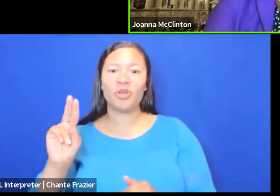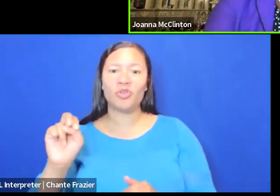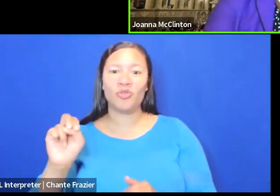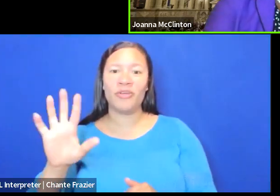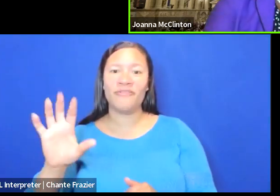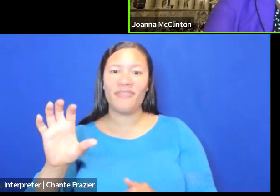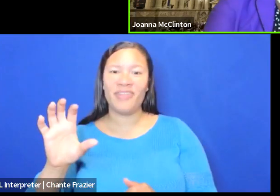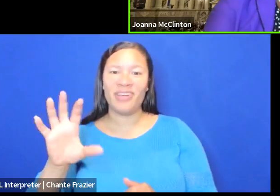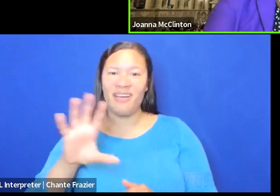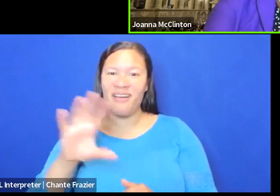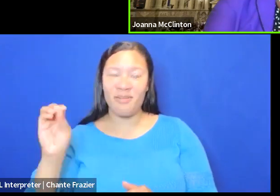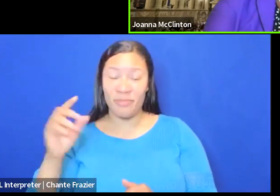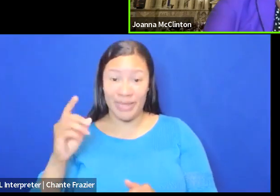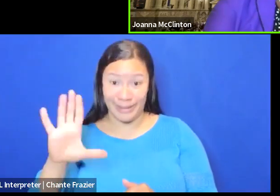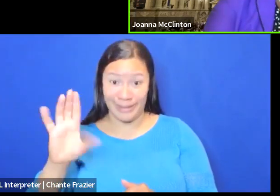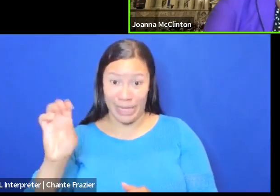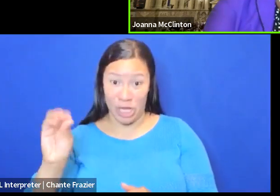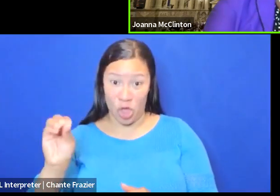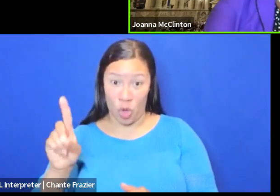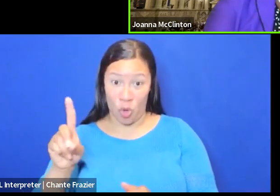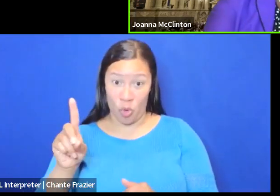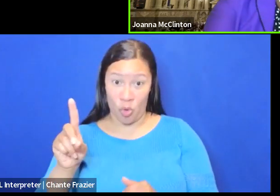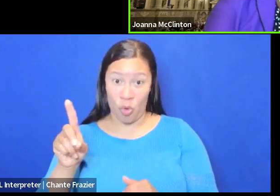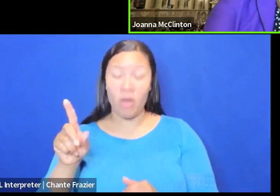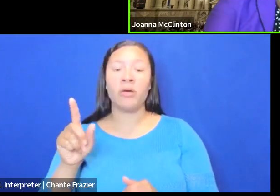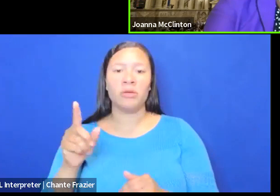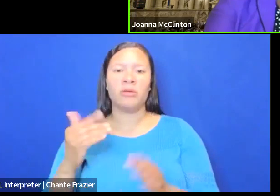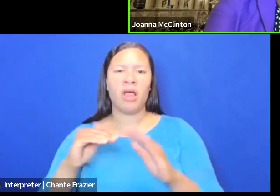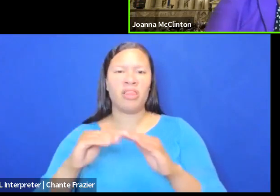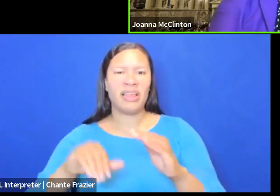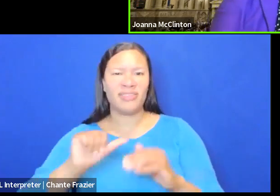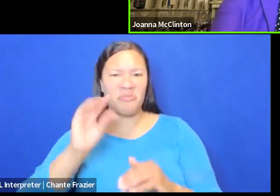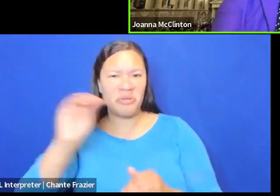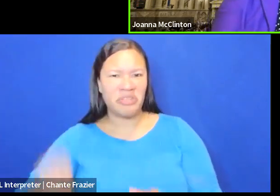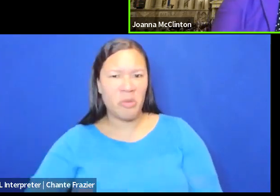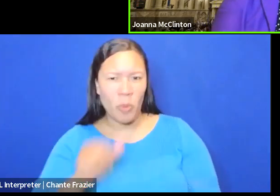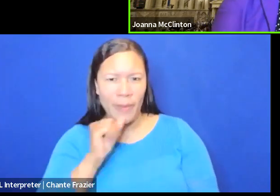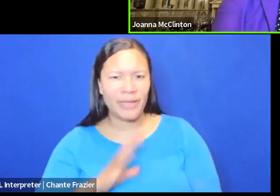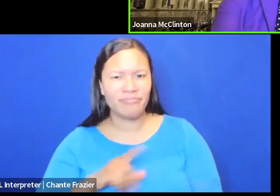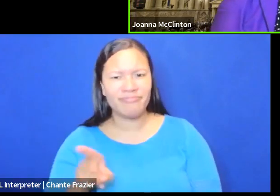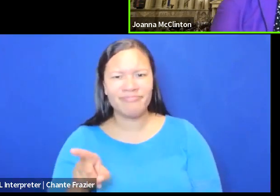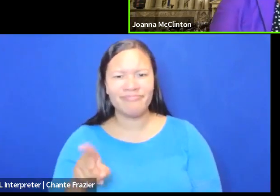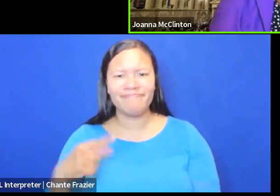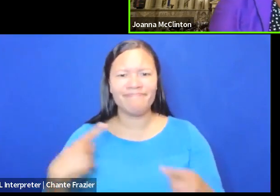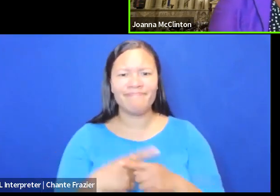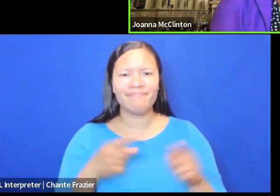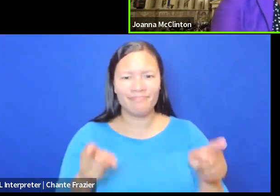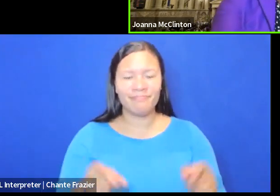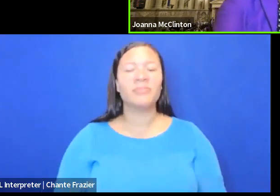we have more degrees than men for decades outpacing them in the studies but we still have